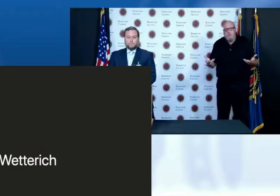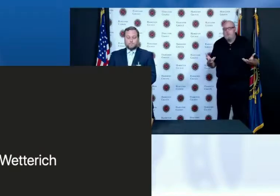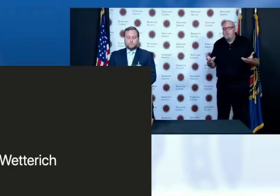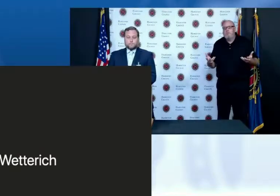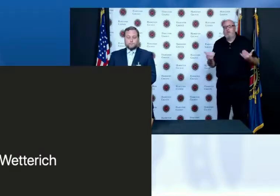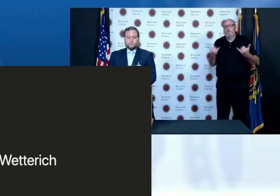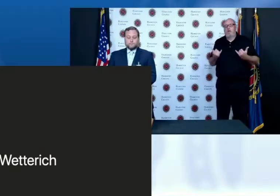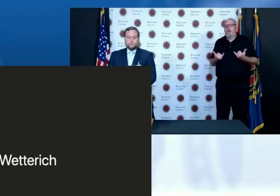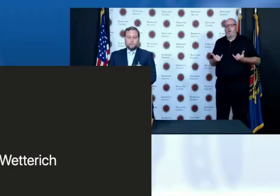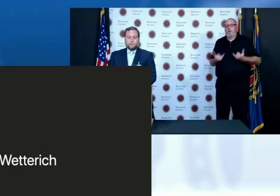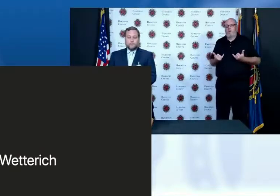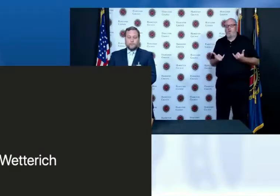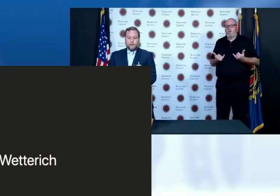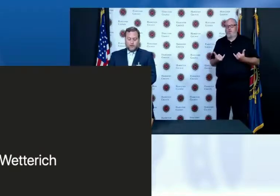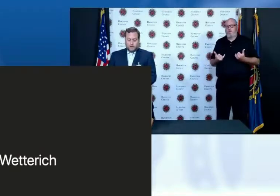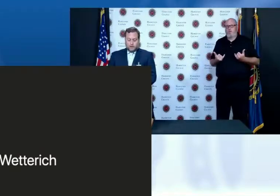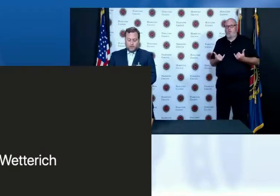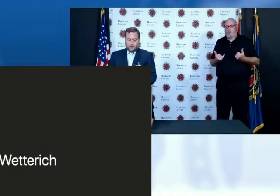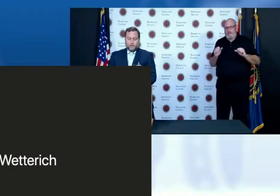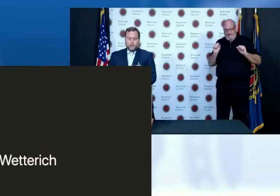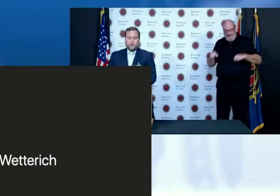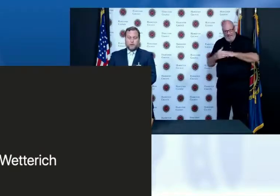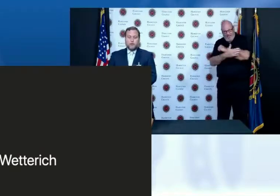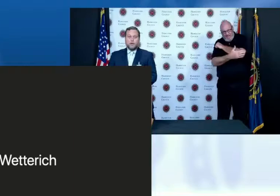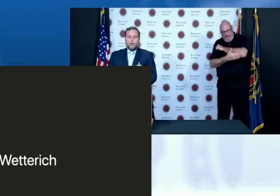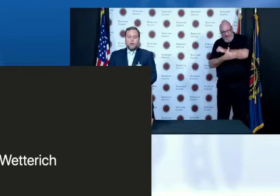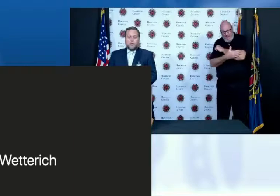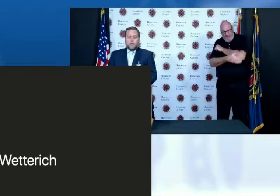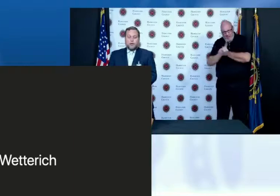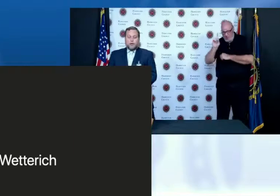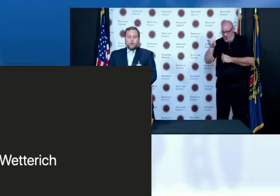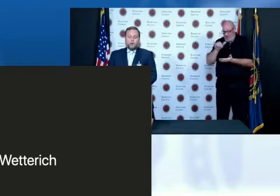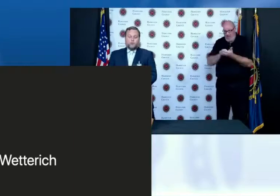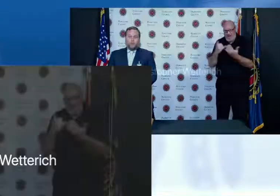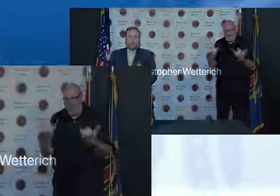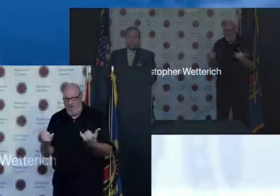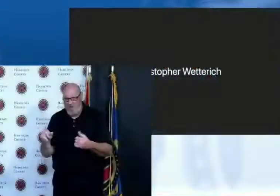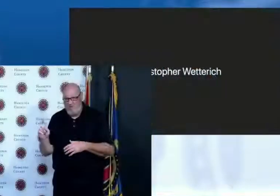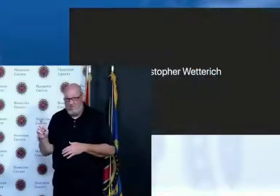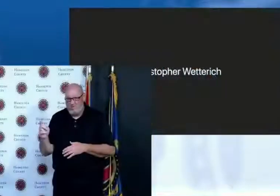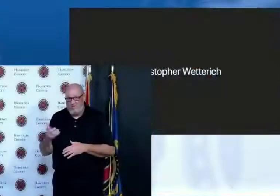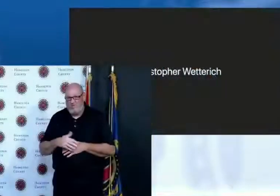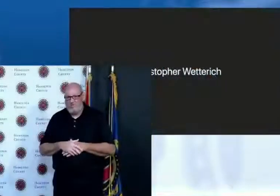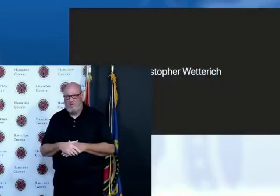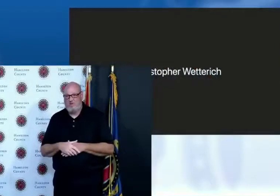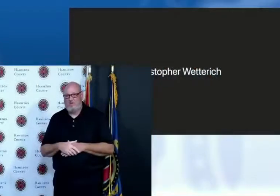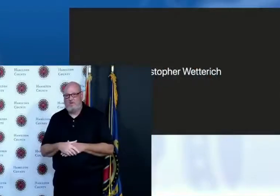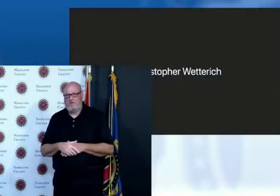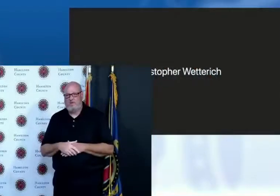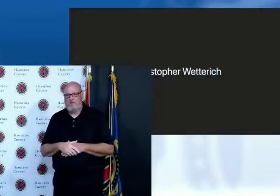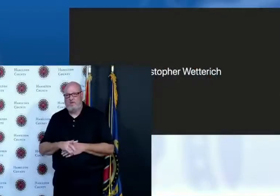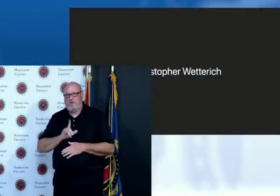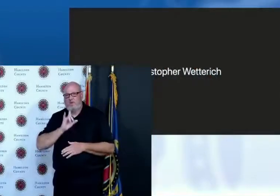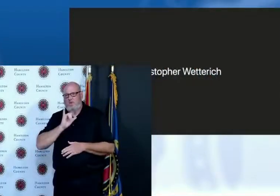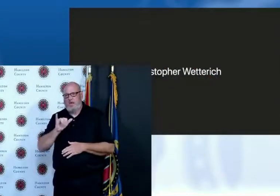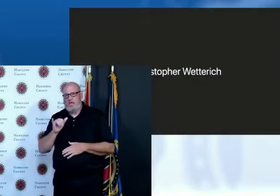ability to do that at this stage of the game so really about 10 days ago our clinics were filling